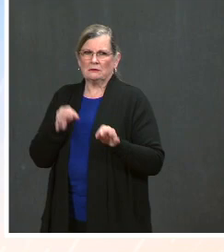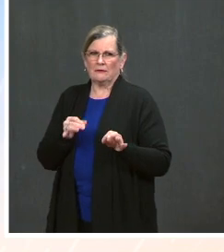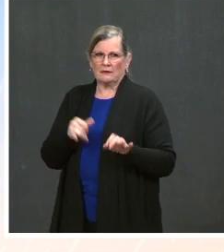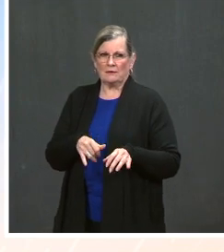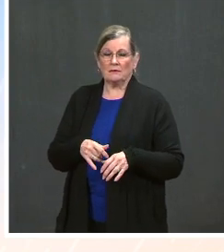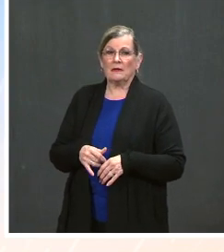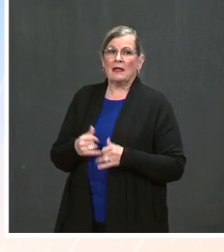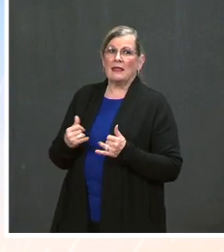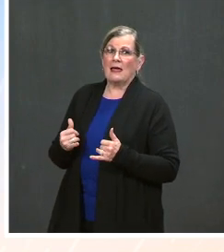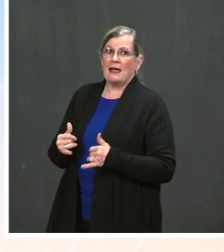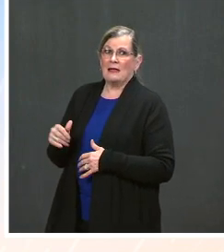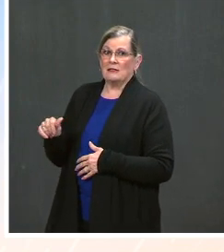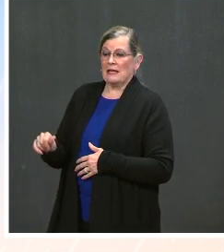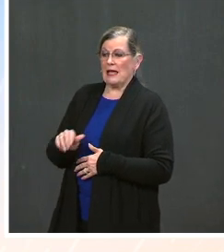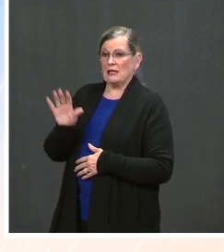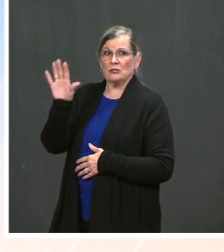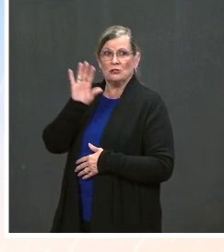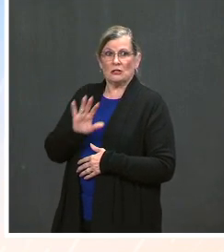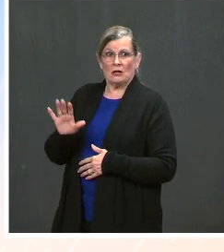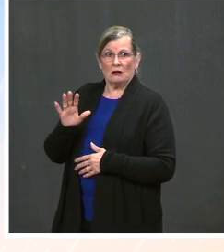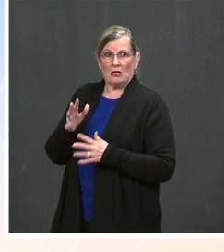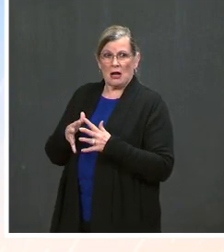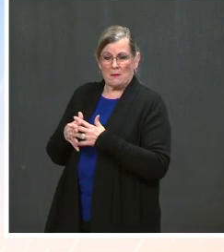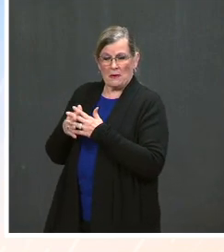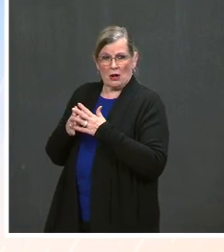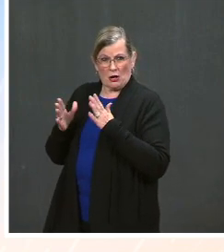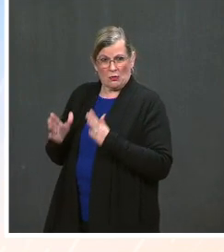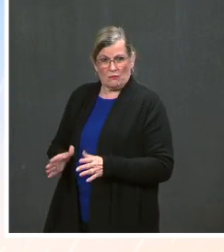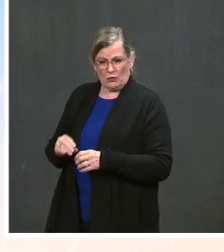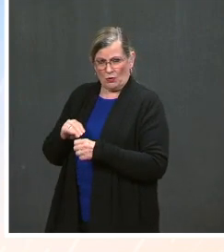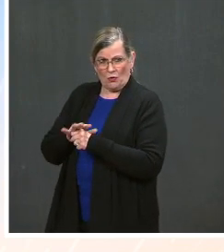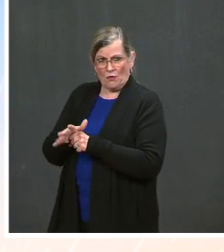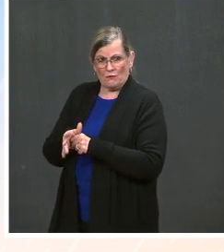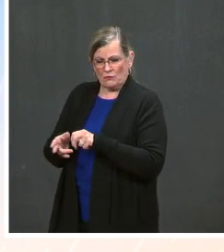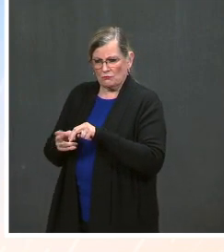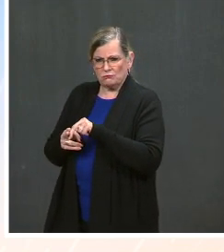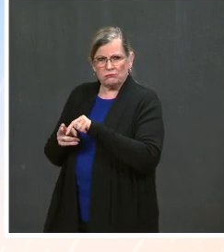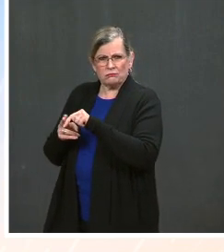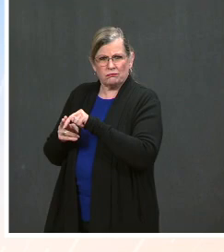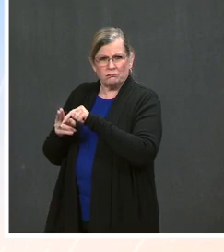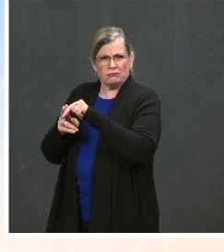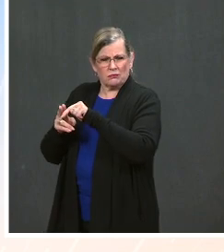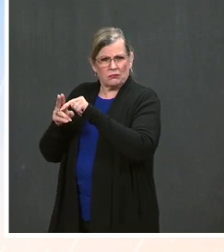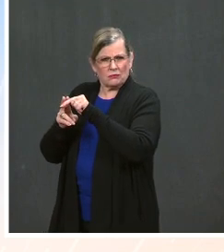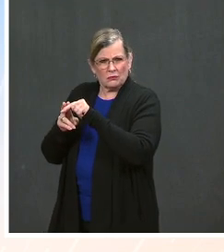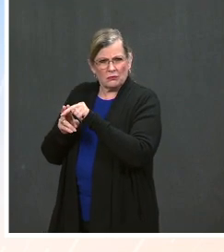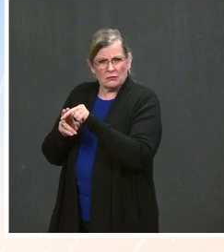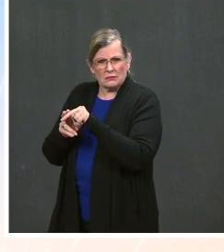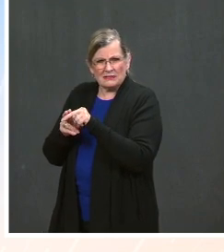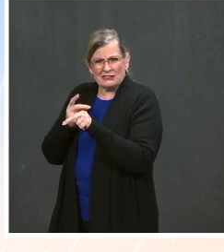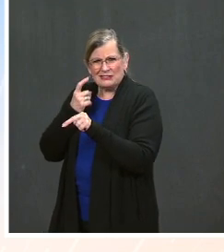even though those numbers dropped for almost every other demographic group or at least stayed the same. Do you know why that would be? Secretary Walsh: No.